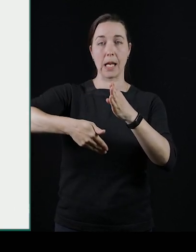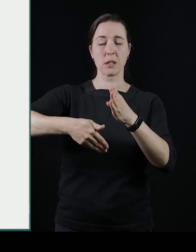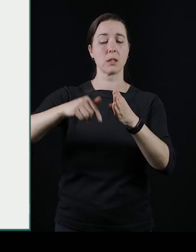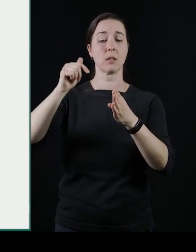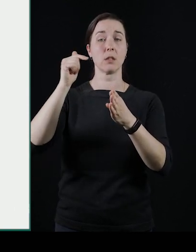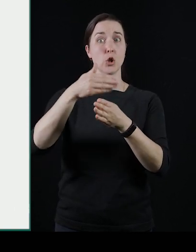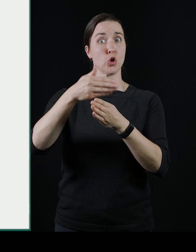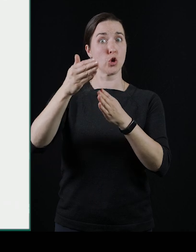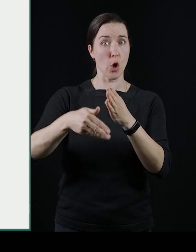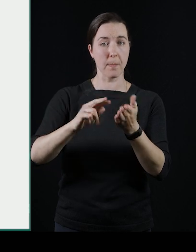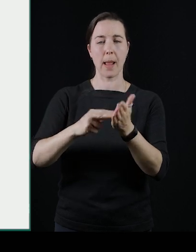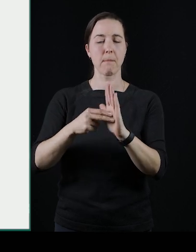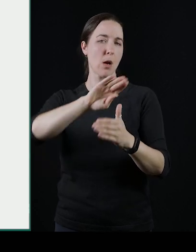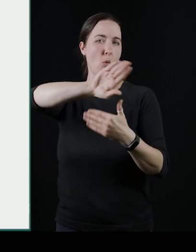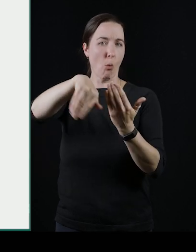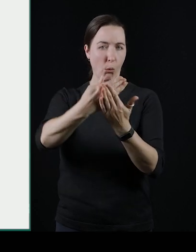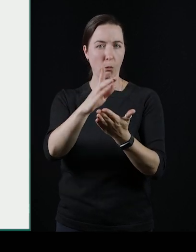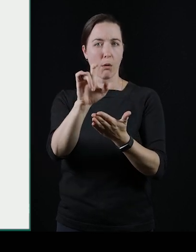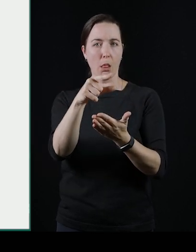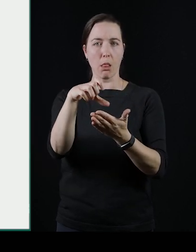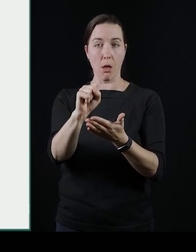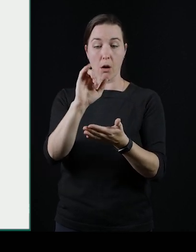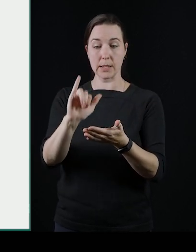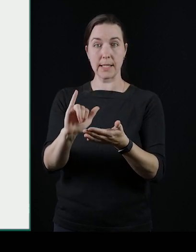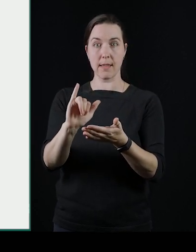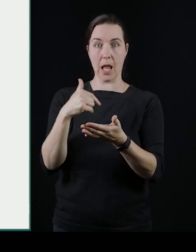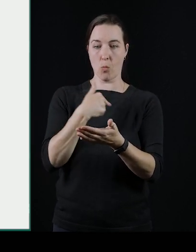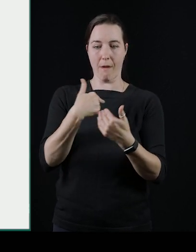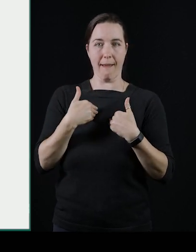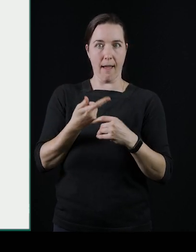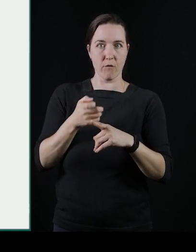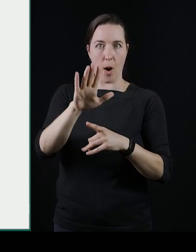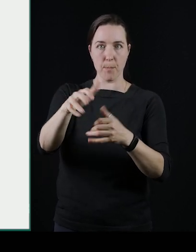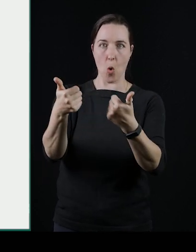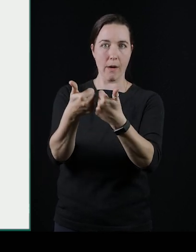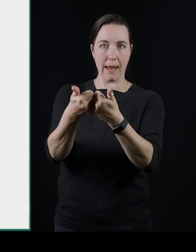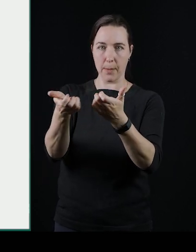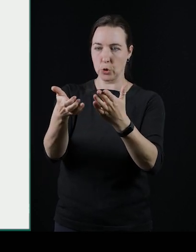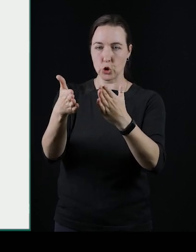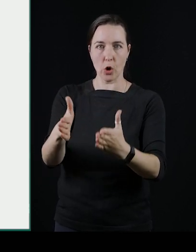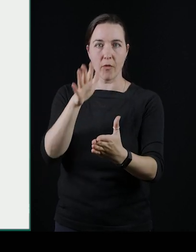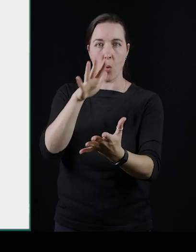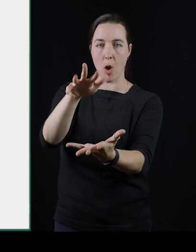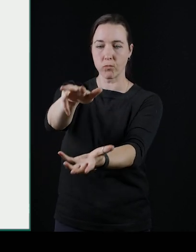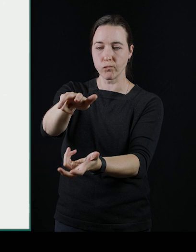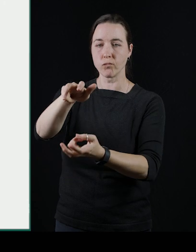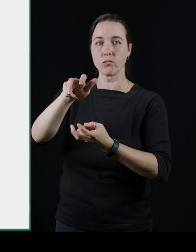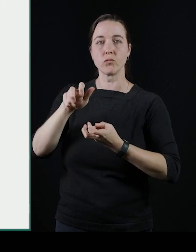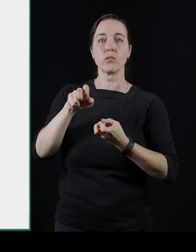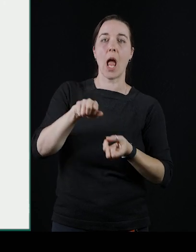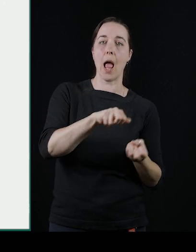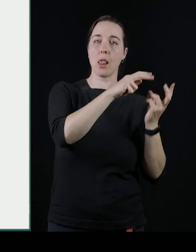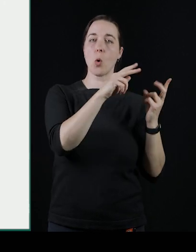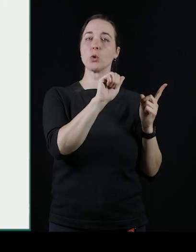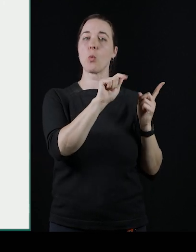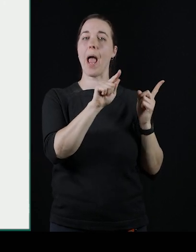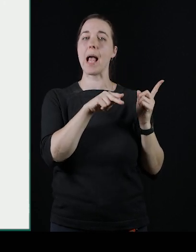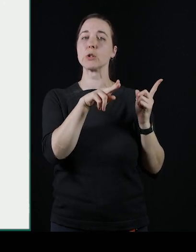what we do is that we grab all the logs that you have, that we have from your game server. And then we upload them to Azure storage